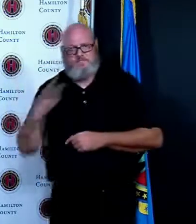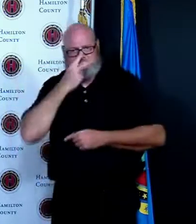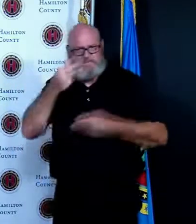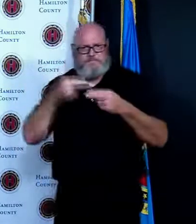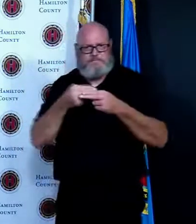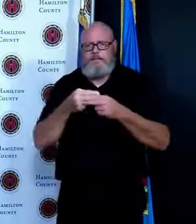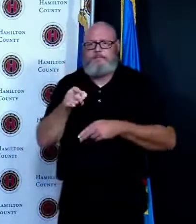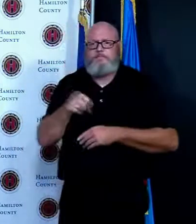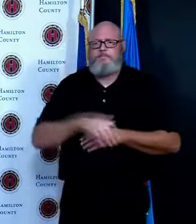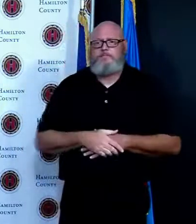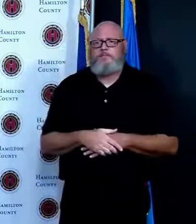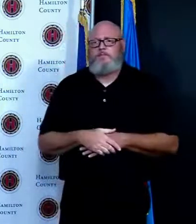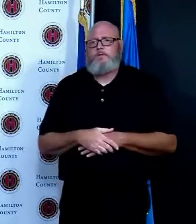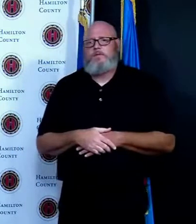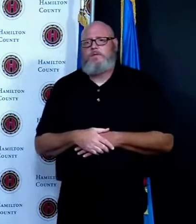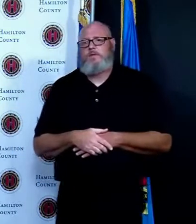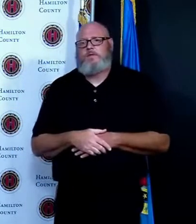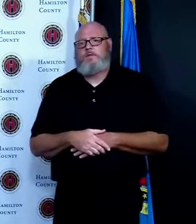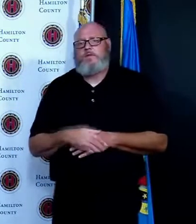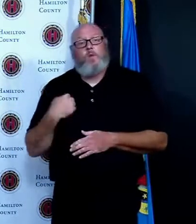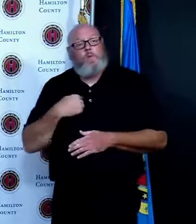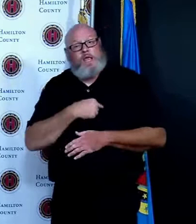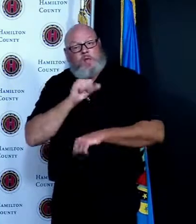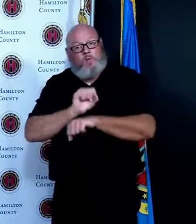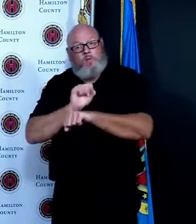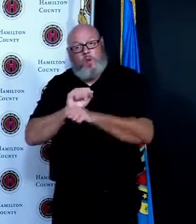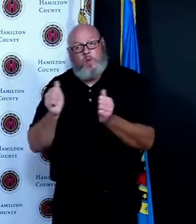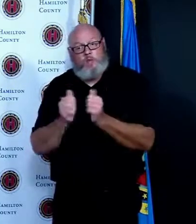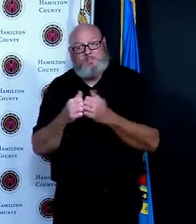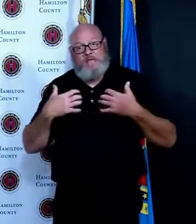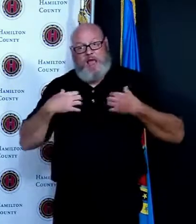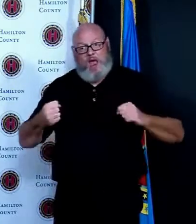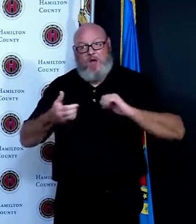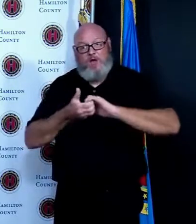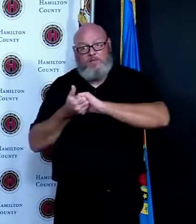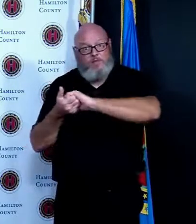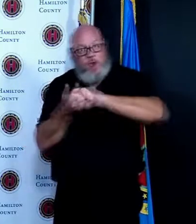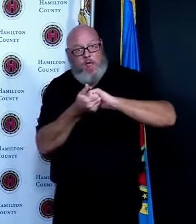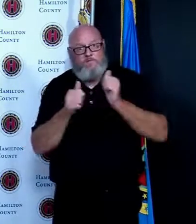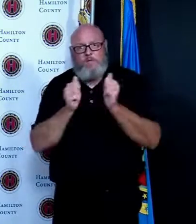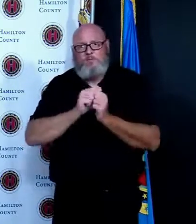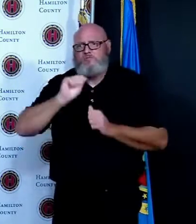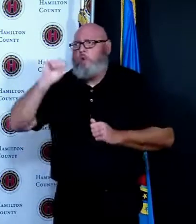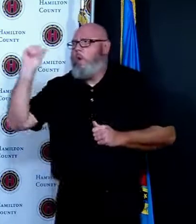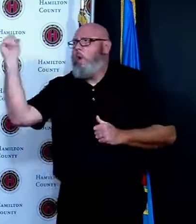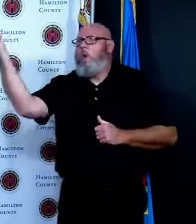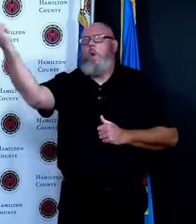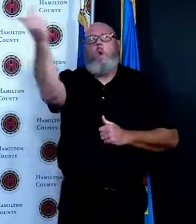all of the health system partners in our region to really expand Covid-19 testing and we're happy to